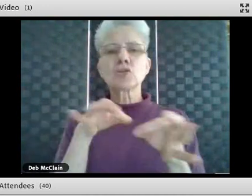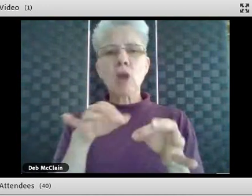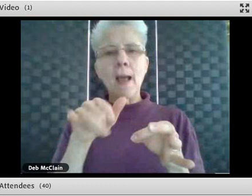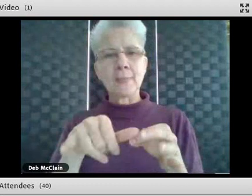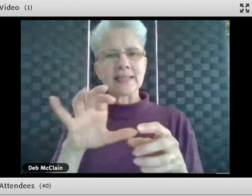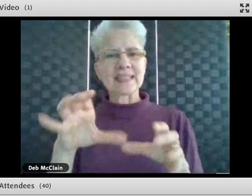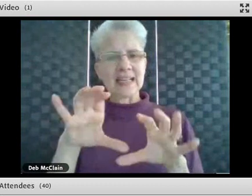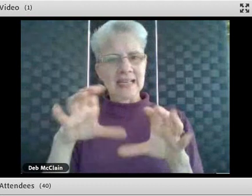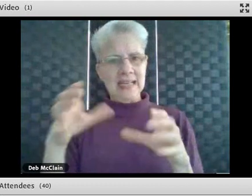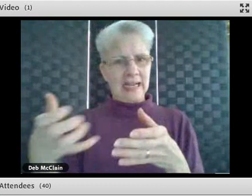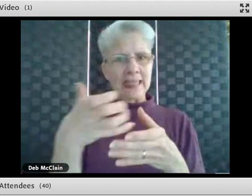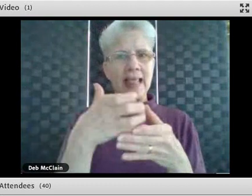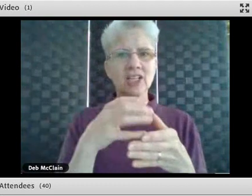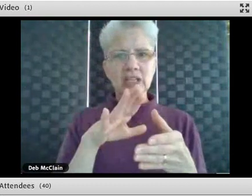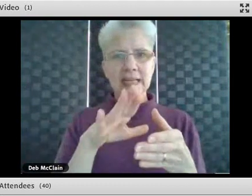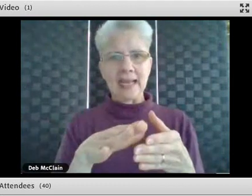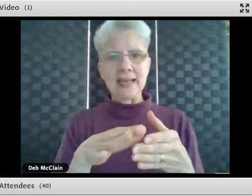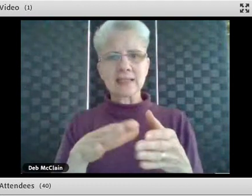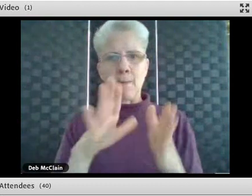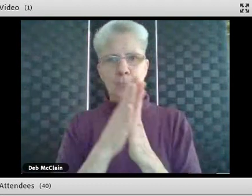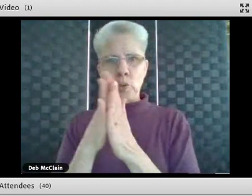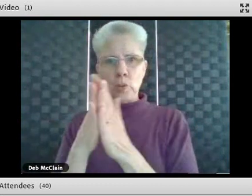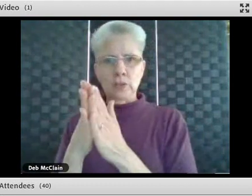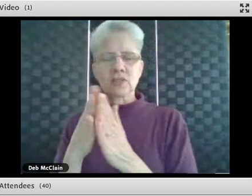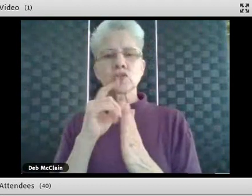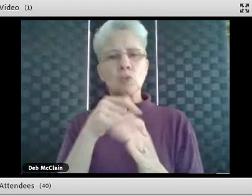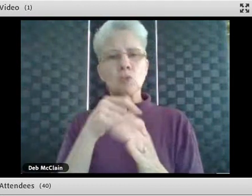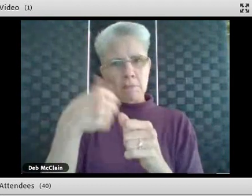Library of Congress -- its collection. So keep that in mind.